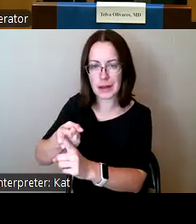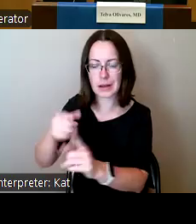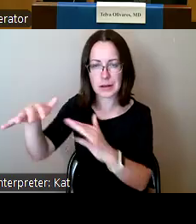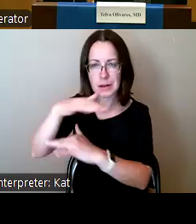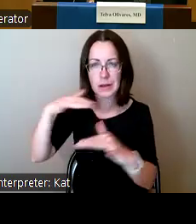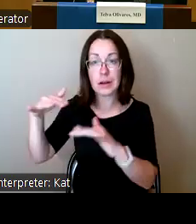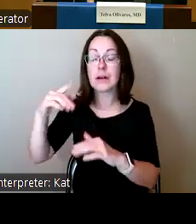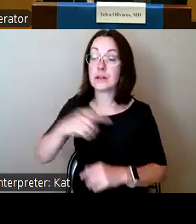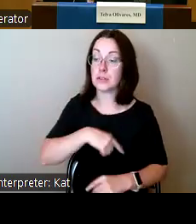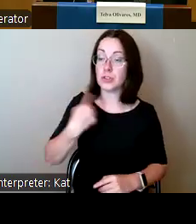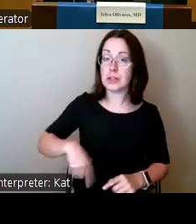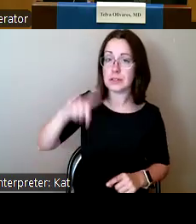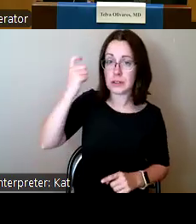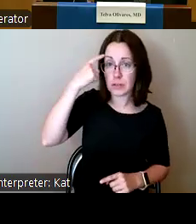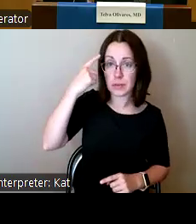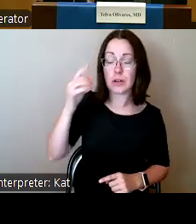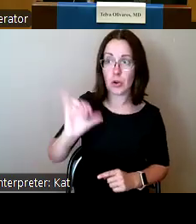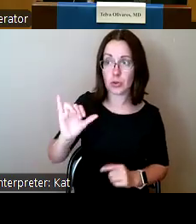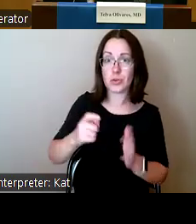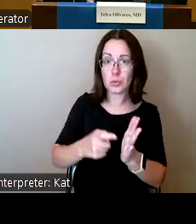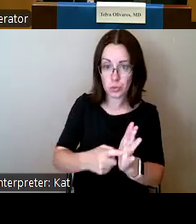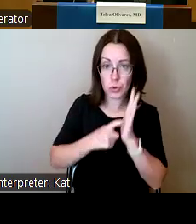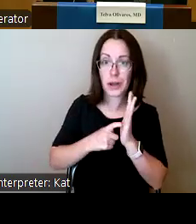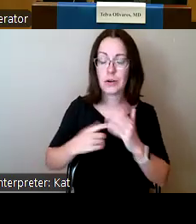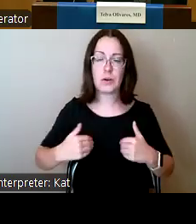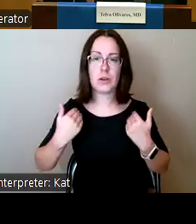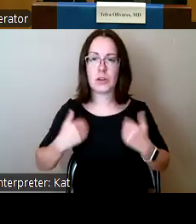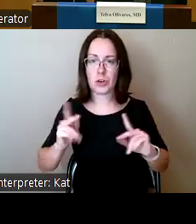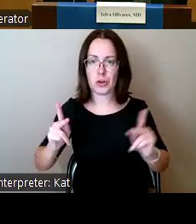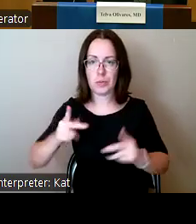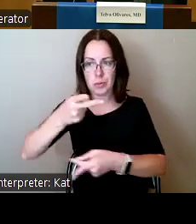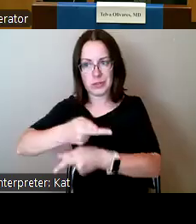Chinese government has has a requirement that younger people take care of those older people.